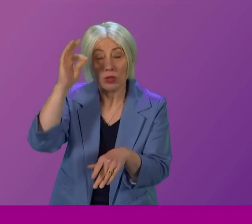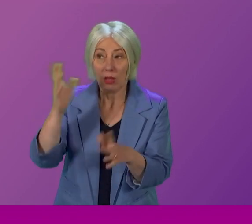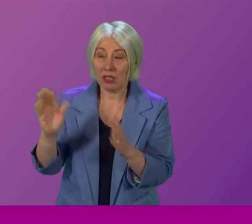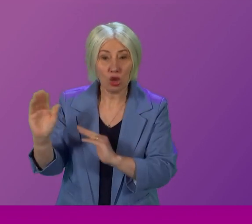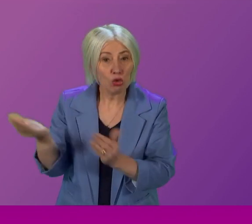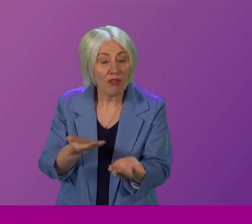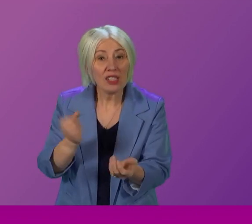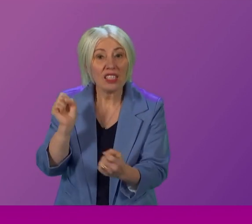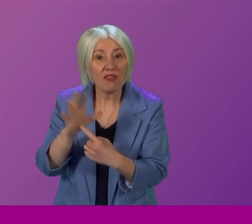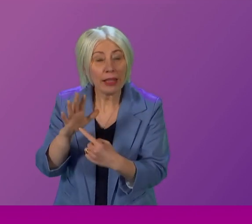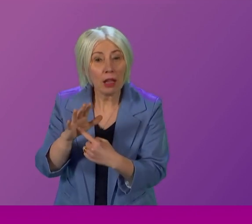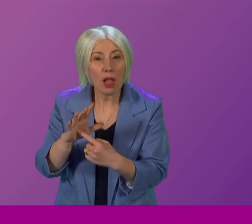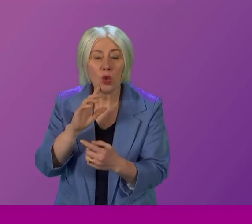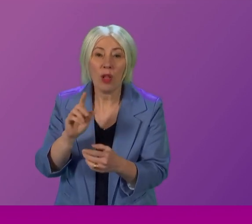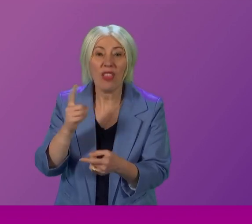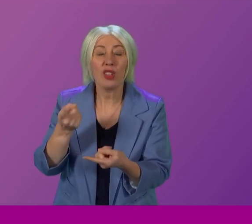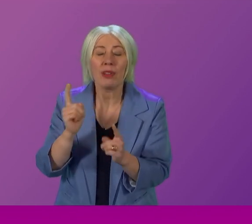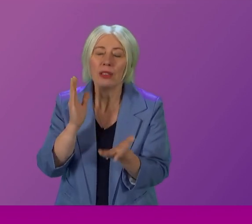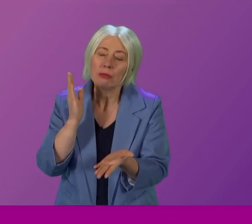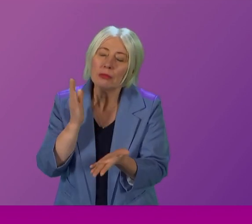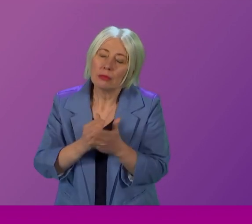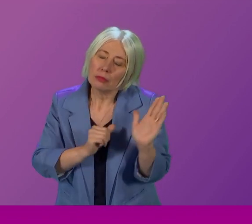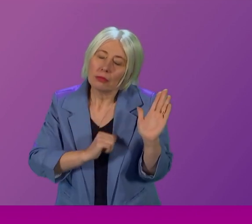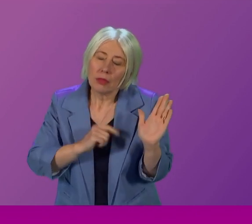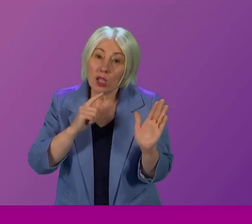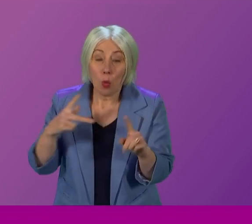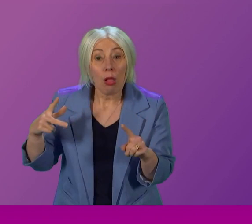Will the First Minister finally admit that she is cutting local government budgets?